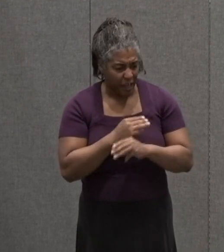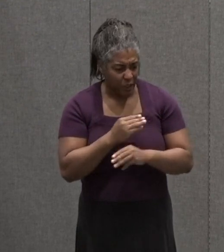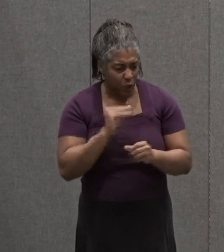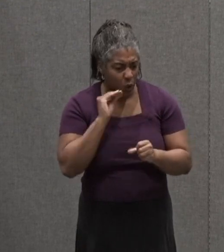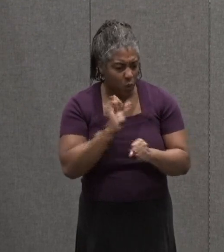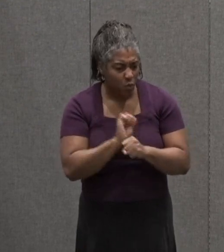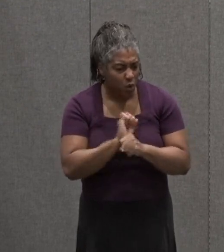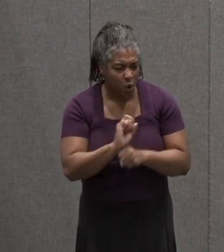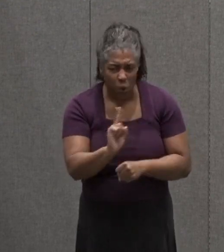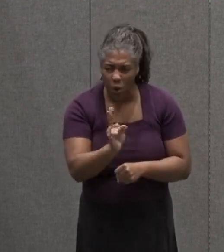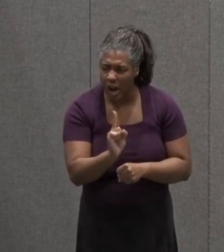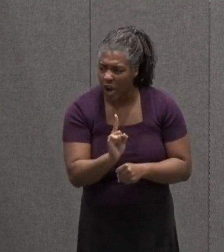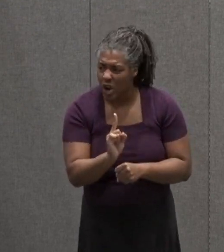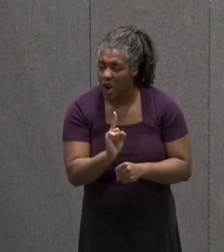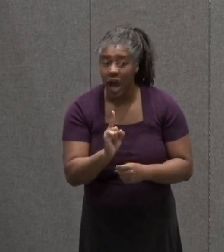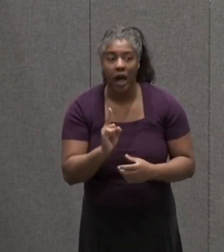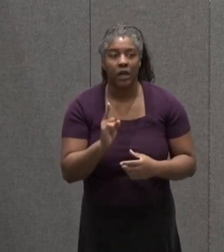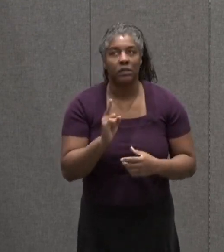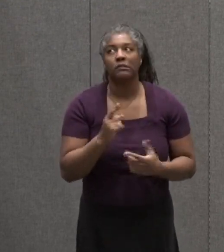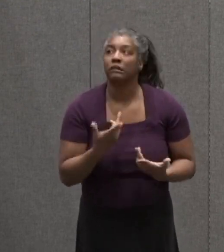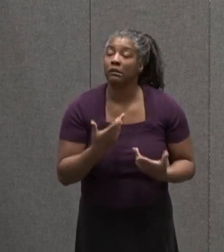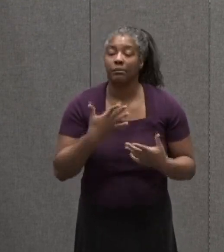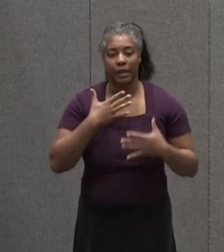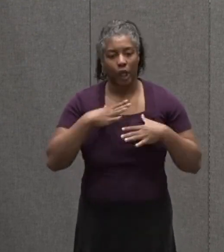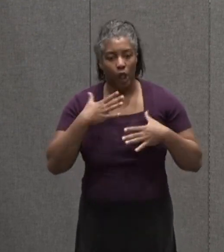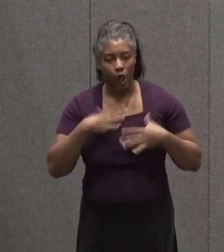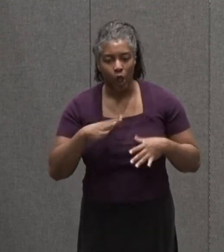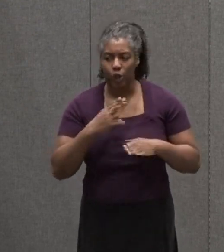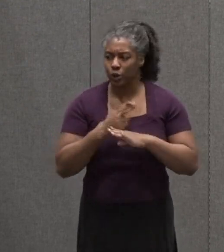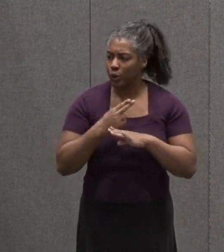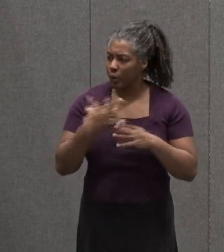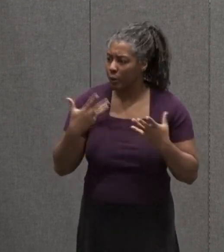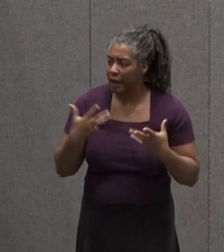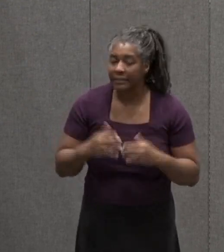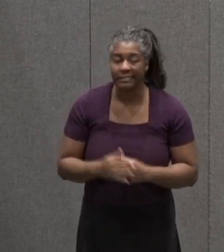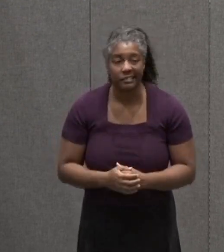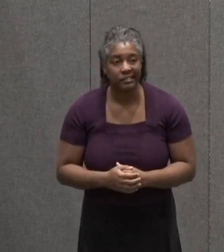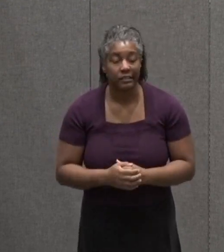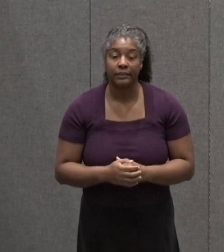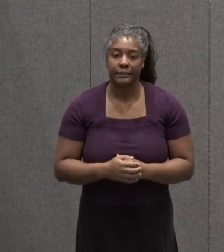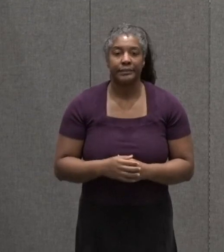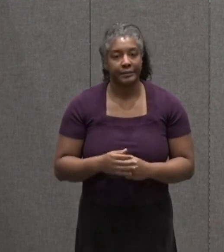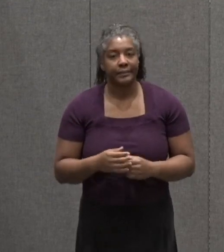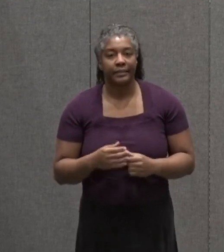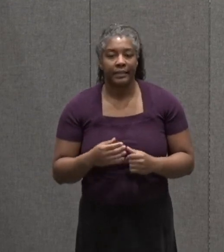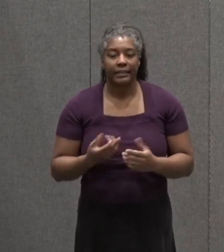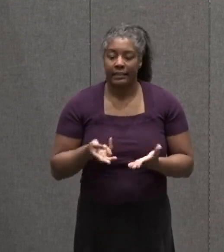Oh-oh what are you gonna wear today? So then you get up out of bed and you make that trek over